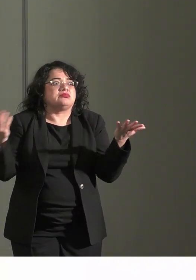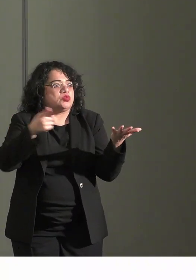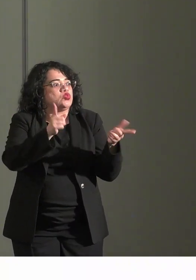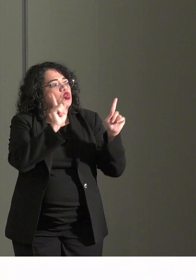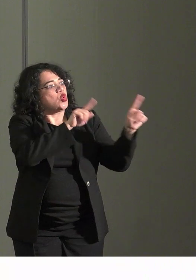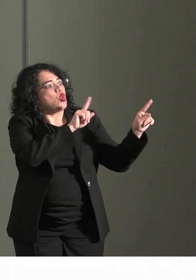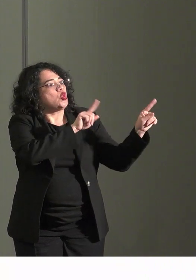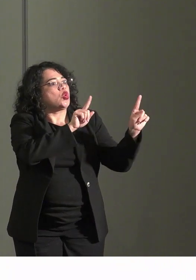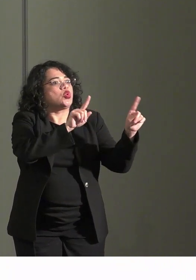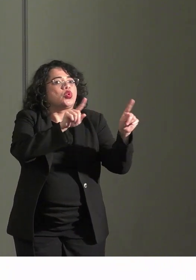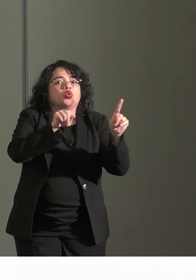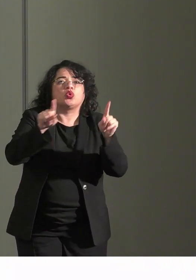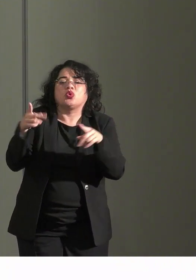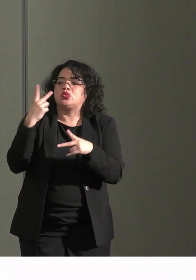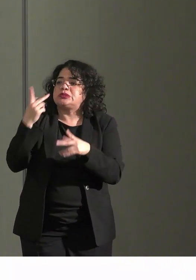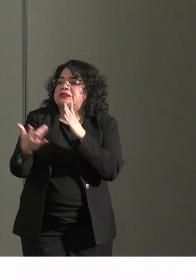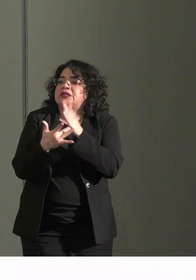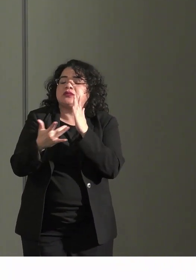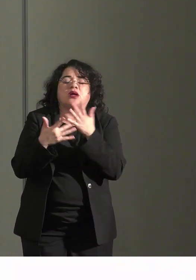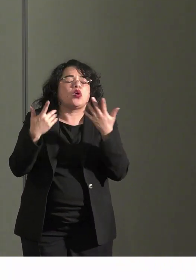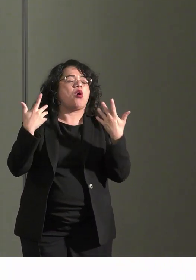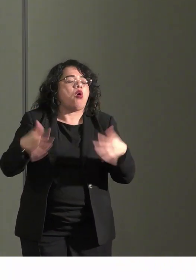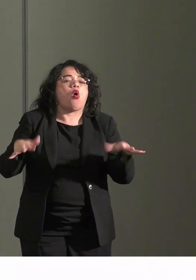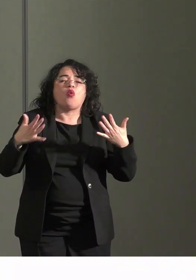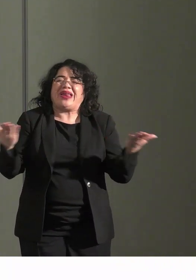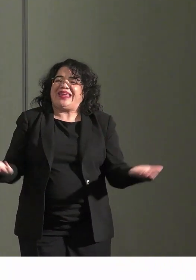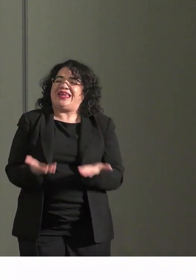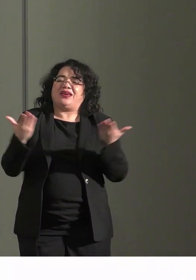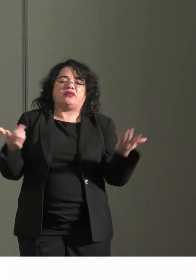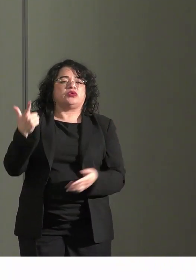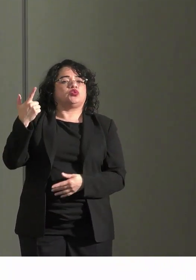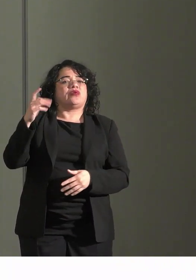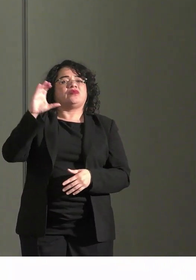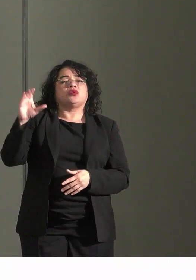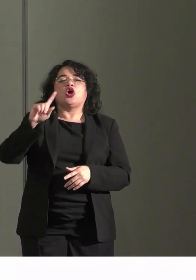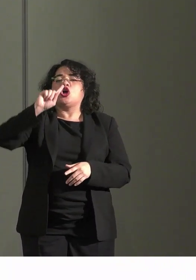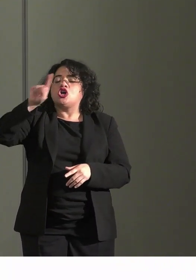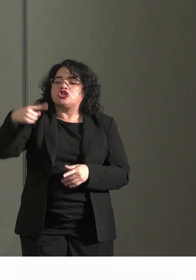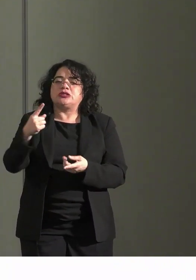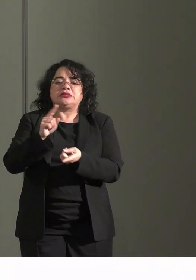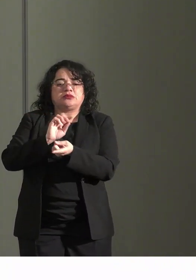that you see a lot of technology it is not a matter of not having the technology the biggest